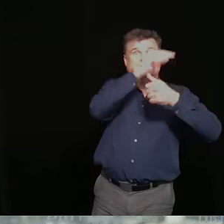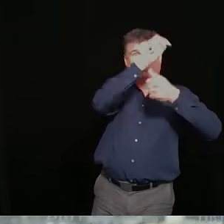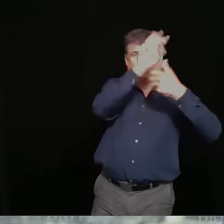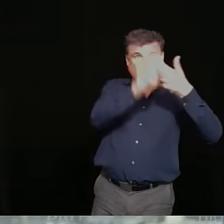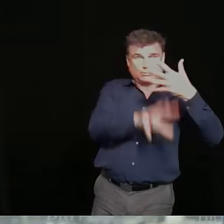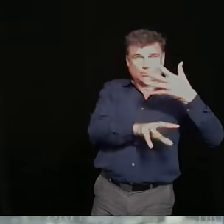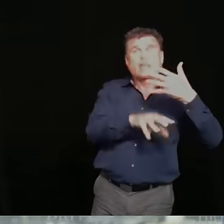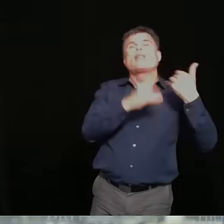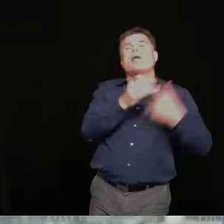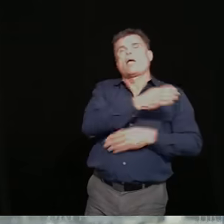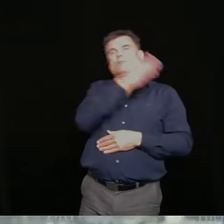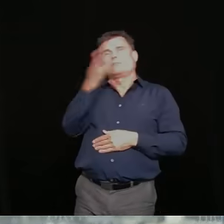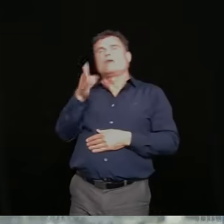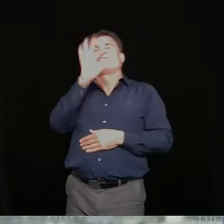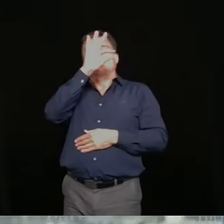advisable to have a global campaign